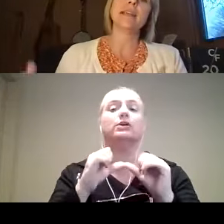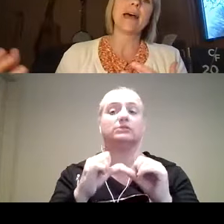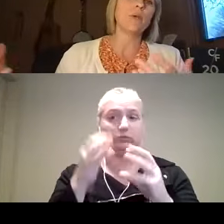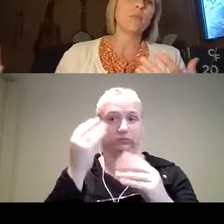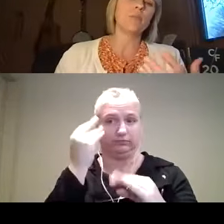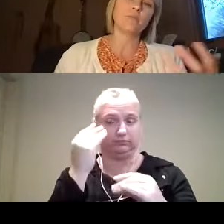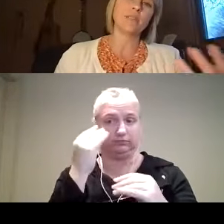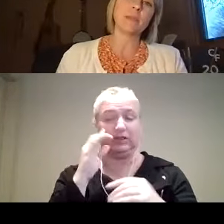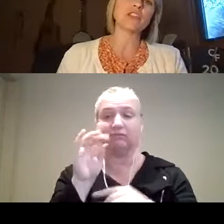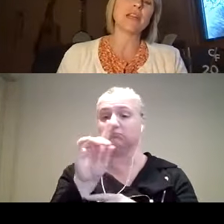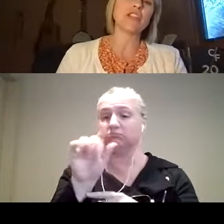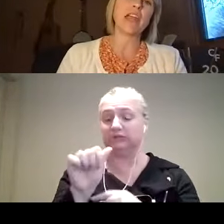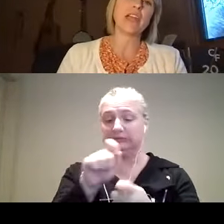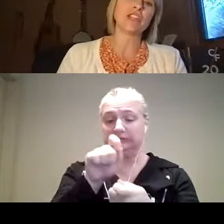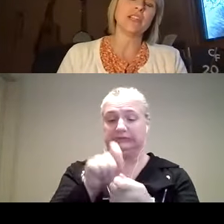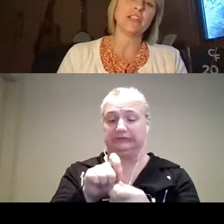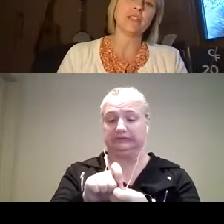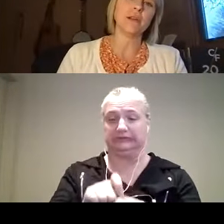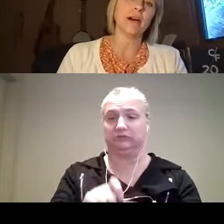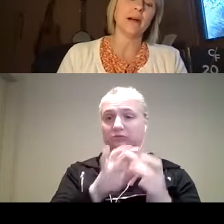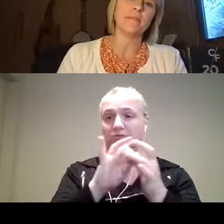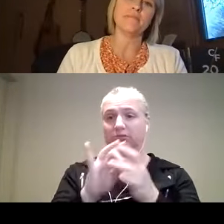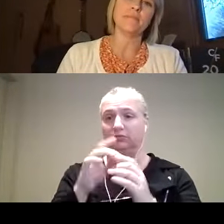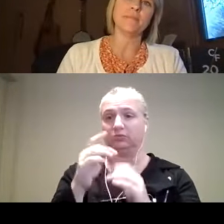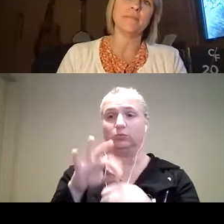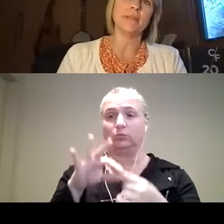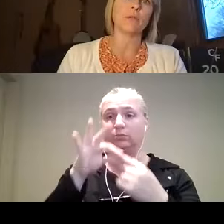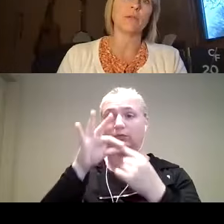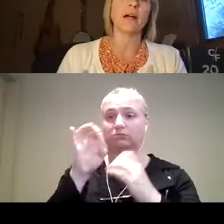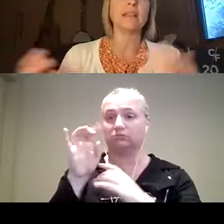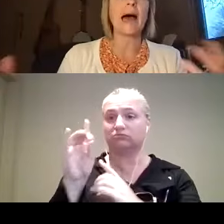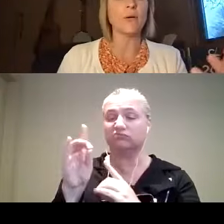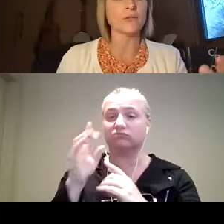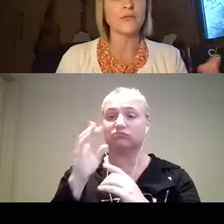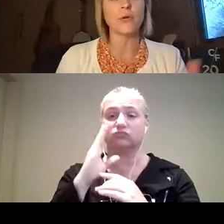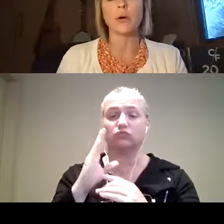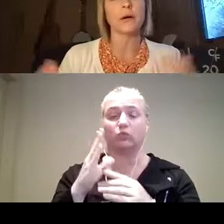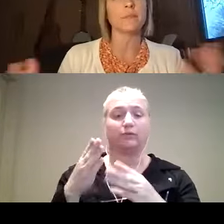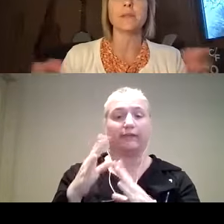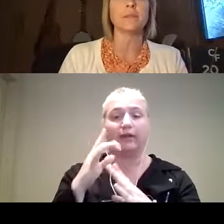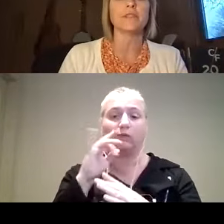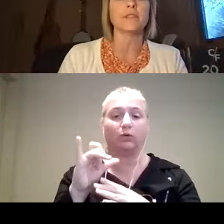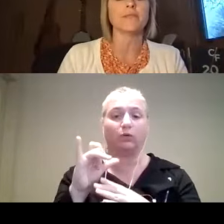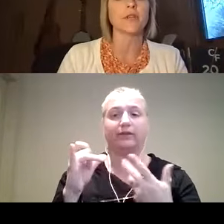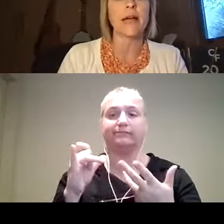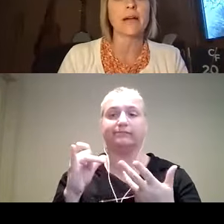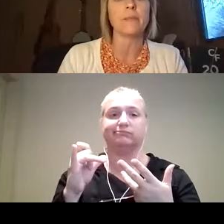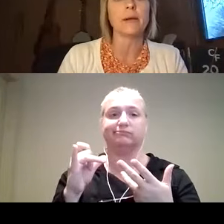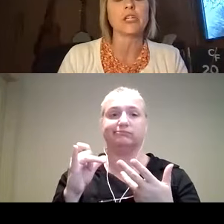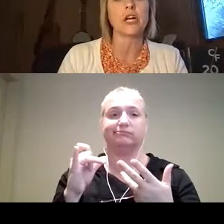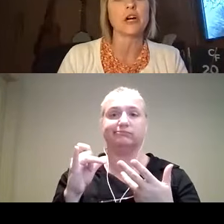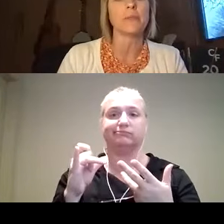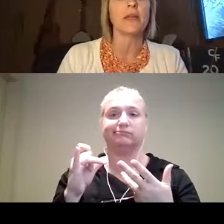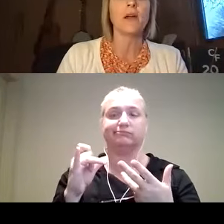that special education allows for, for lack of a better term.